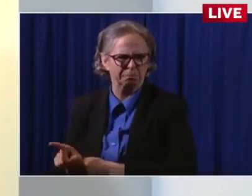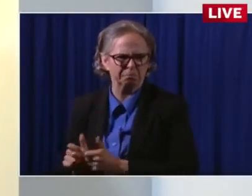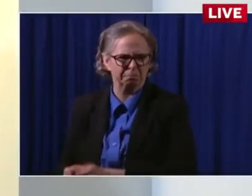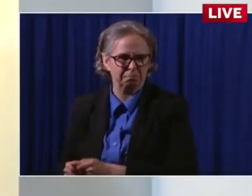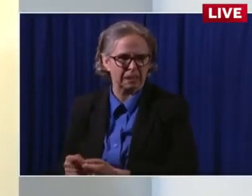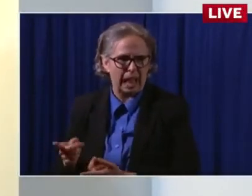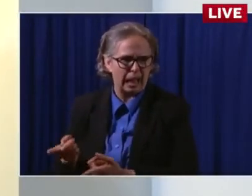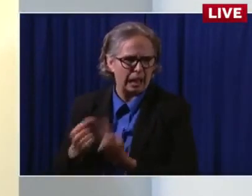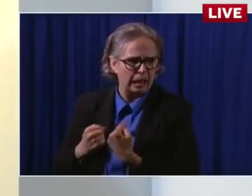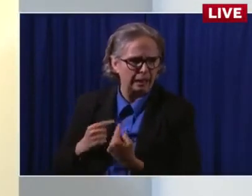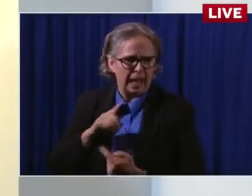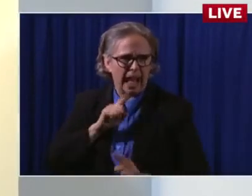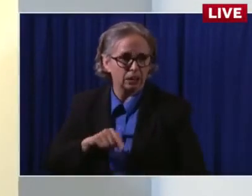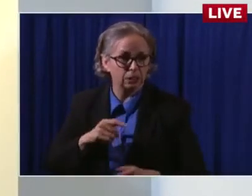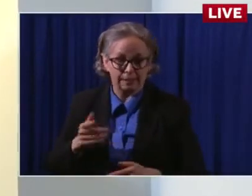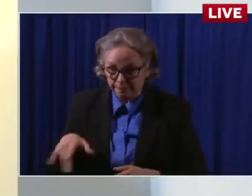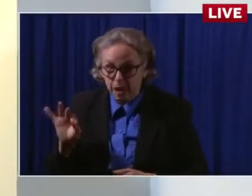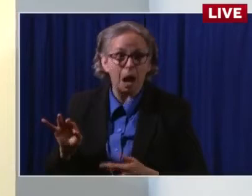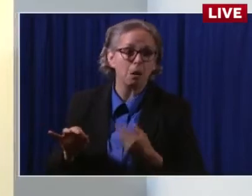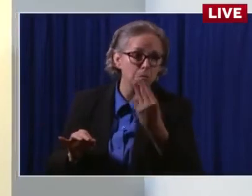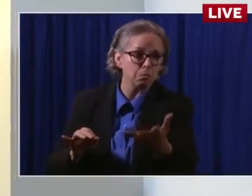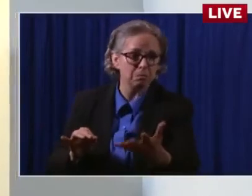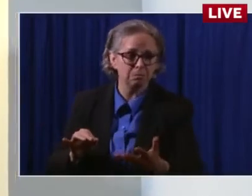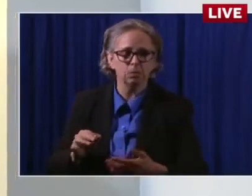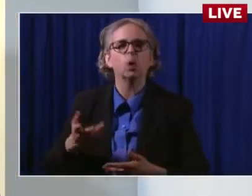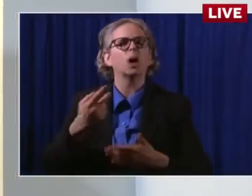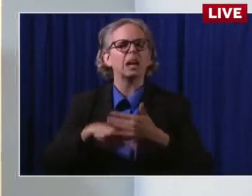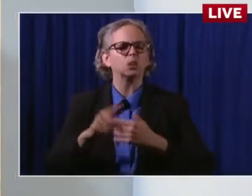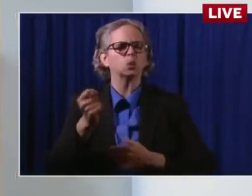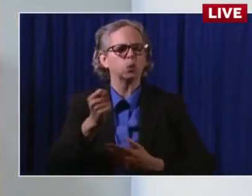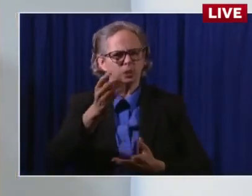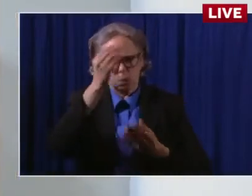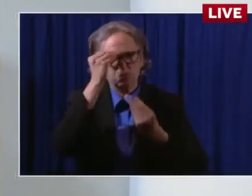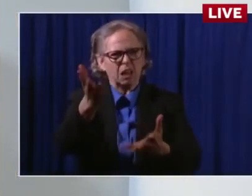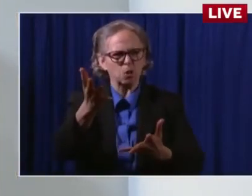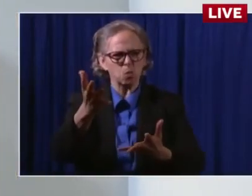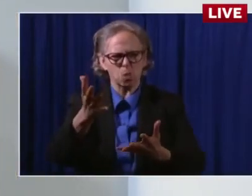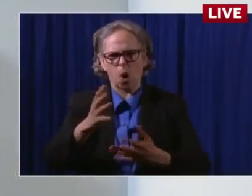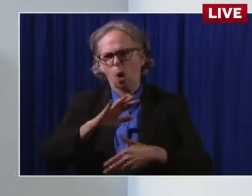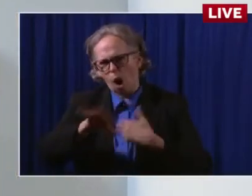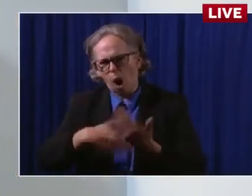IF I CAN FIND SOMETHING -- I HAVE TEXTED BACK TO TALK TO THE STAFF ABOUT ANY UPDATES.